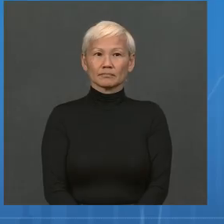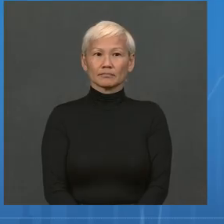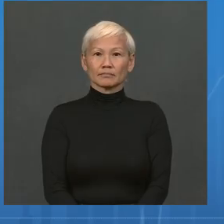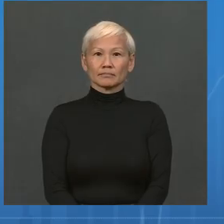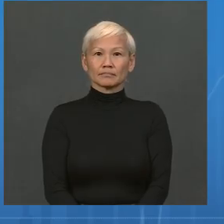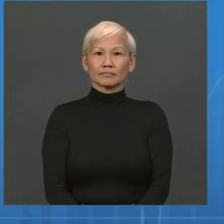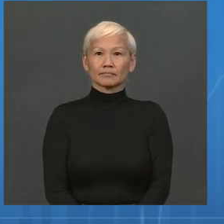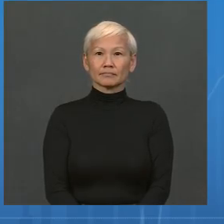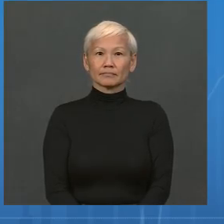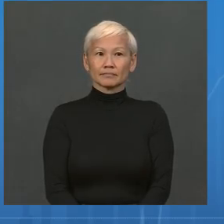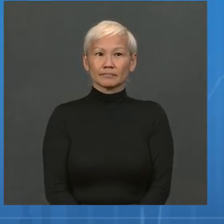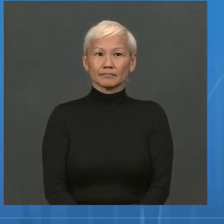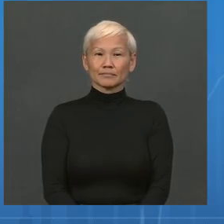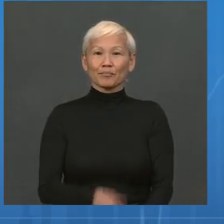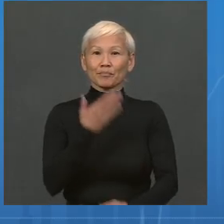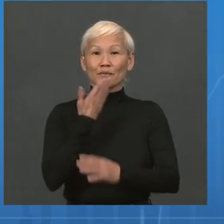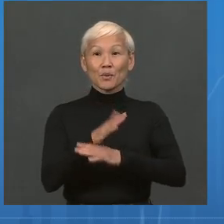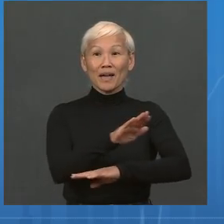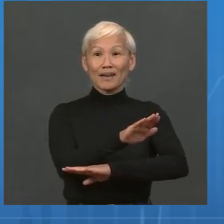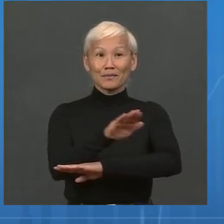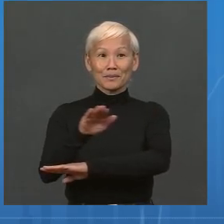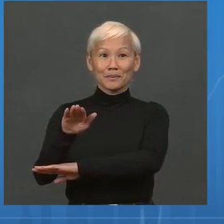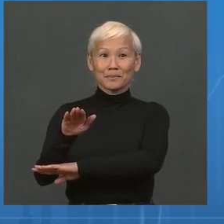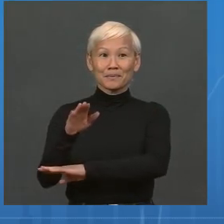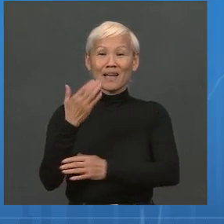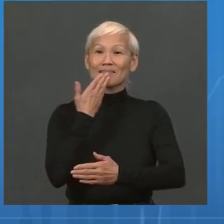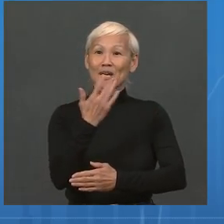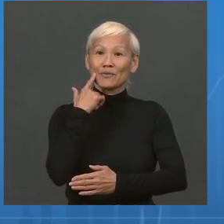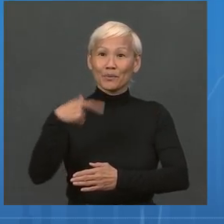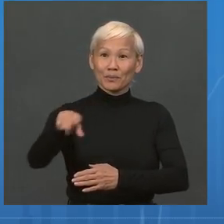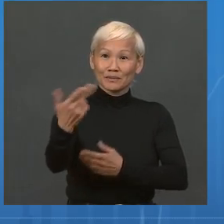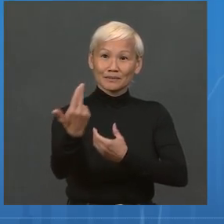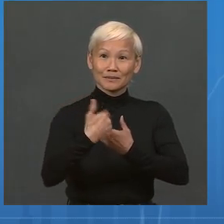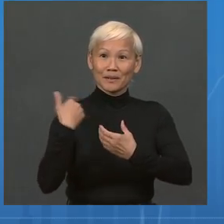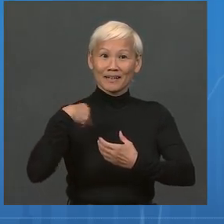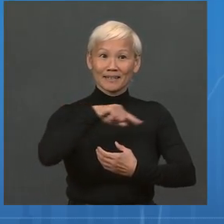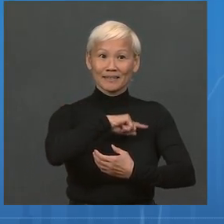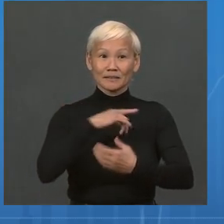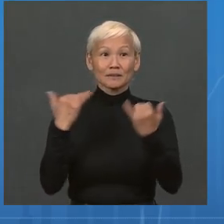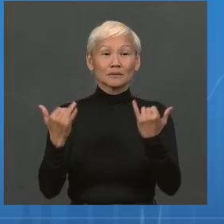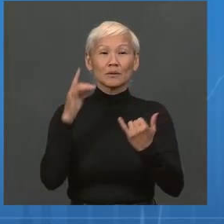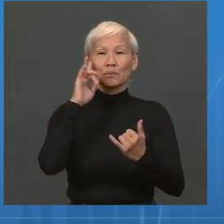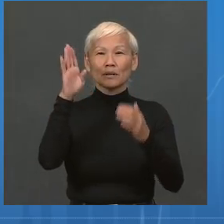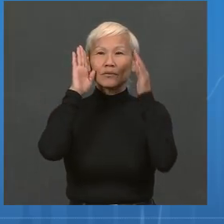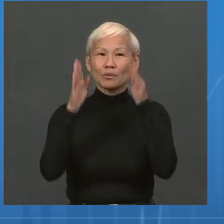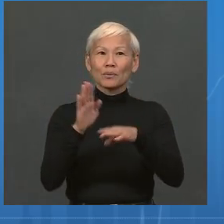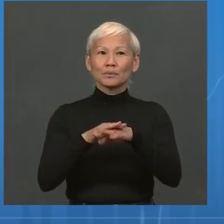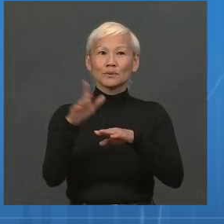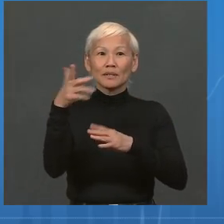Mr. Zients: Good afternoon, and thanks for joining us. Today, we will focus on yesterday's exciting development: